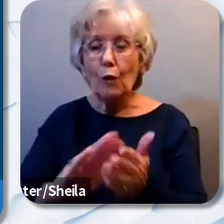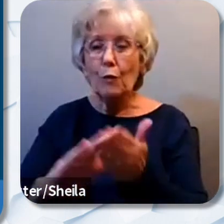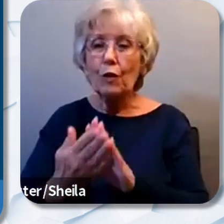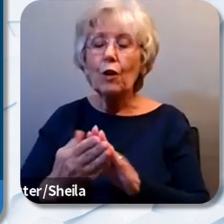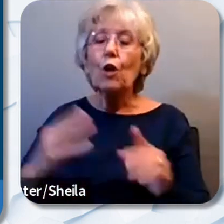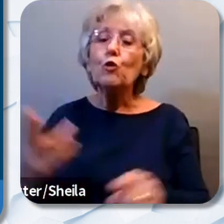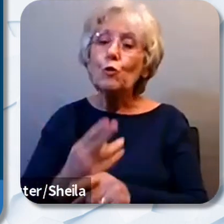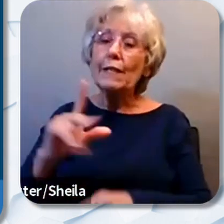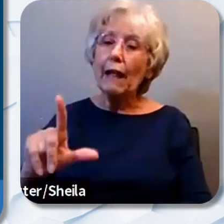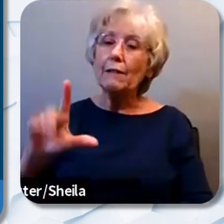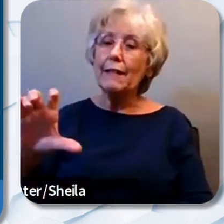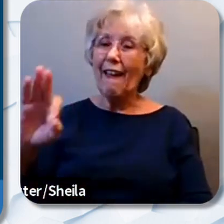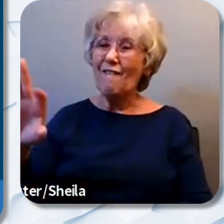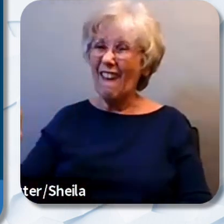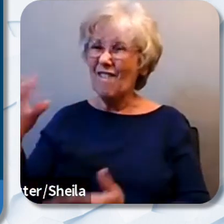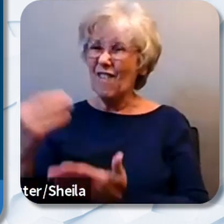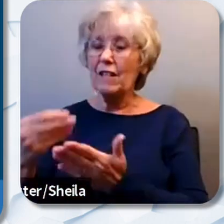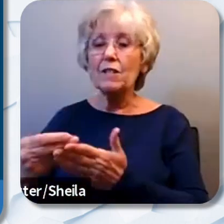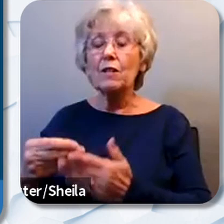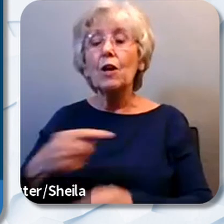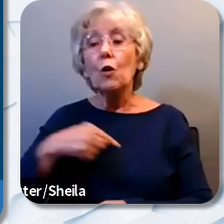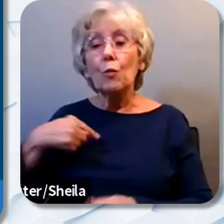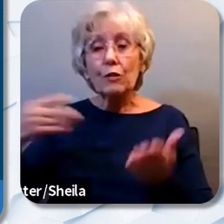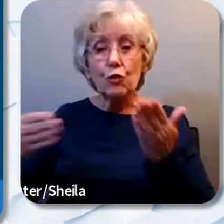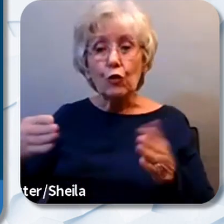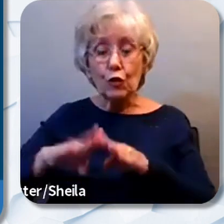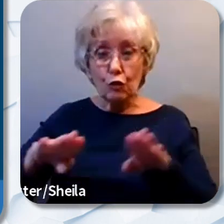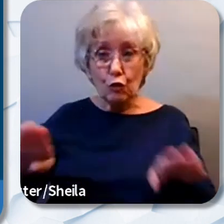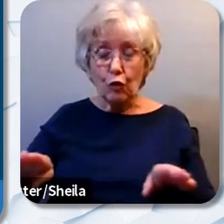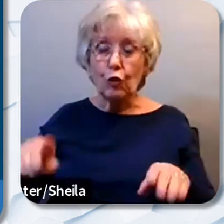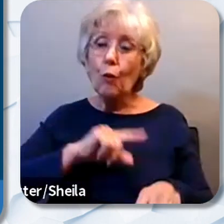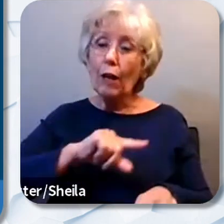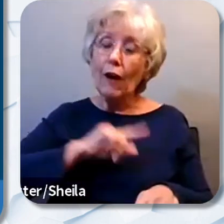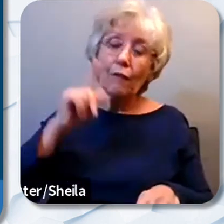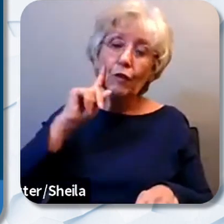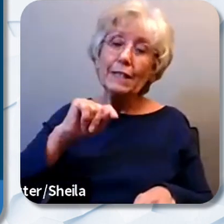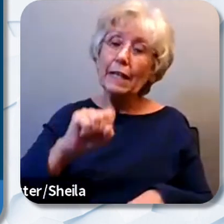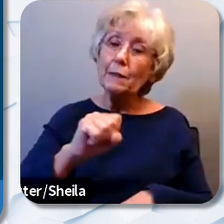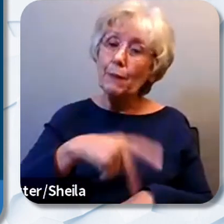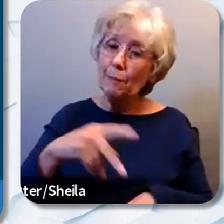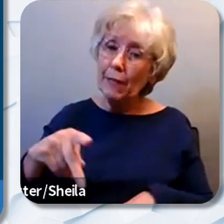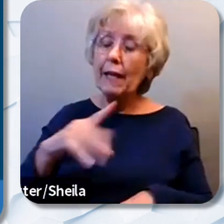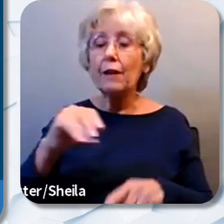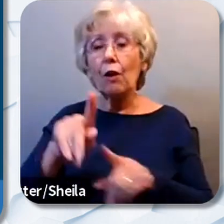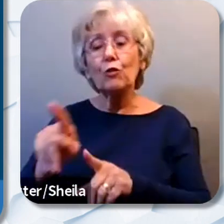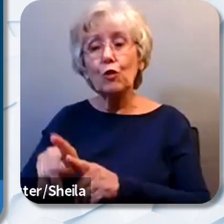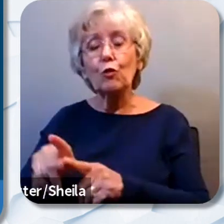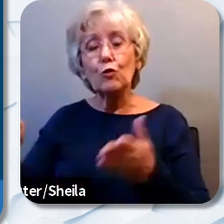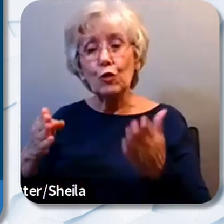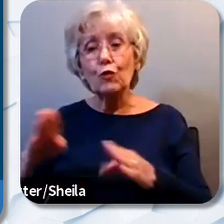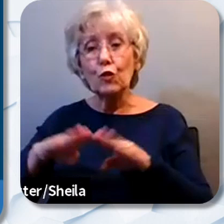funds. So we serve children who qualified for CSP and then also serve children who didn't